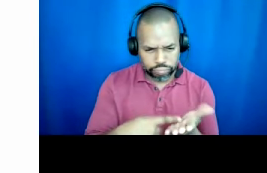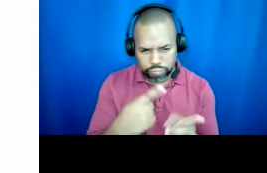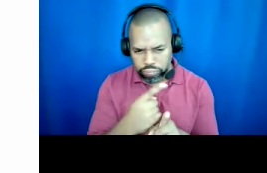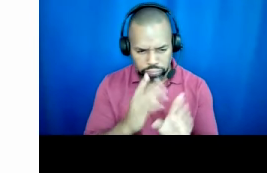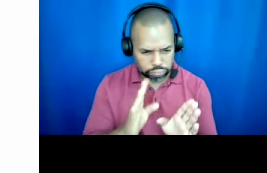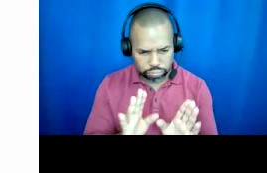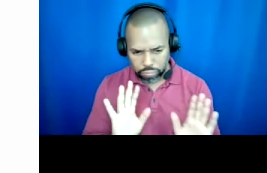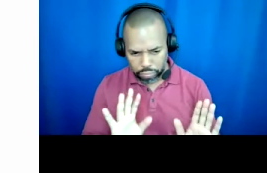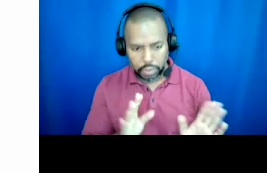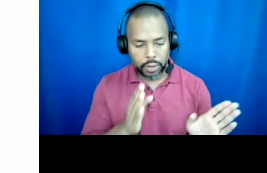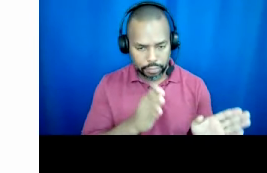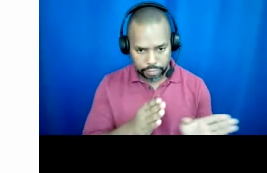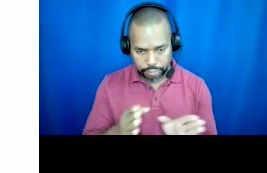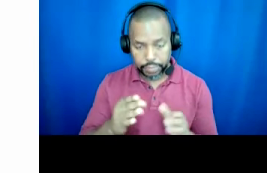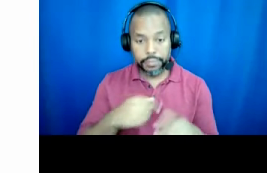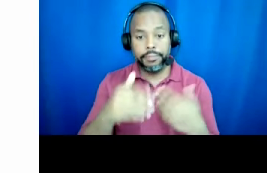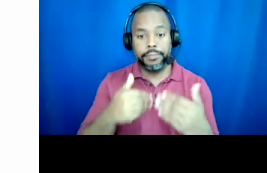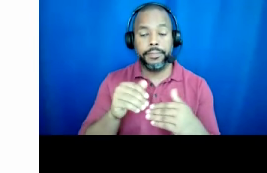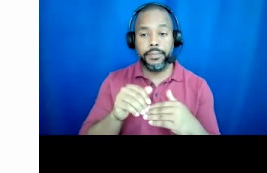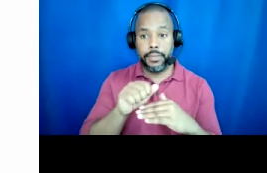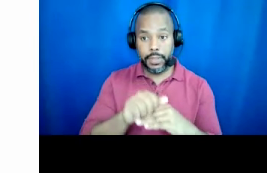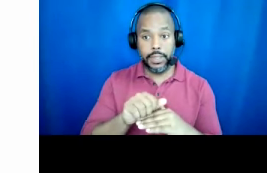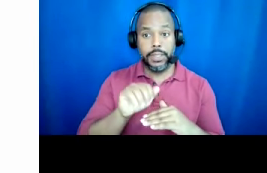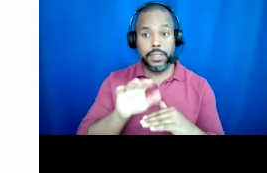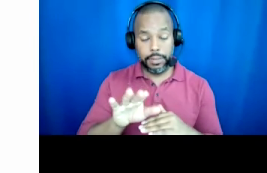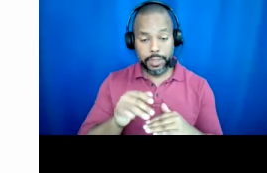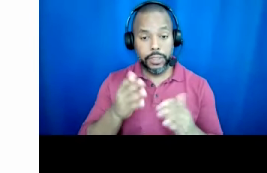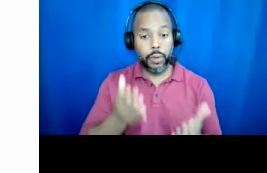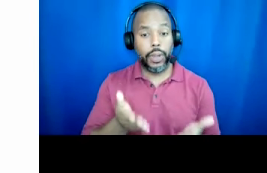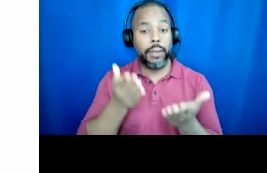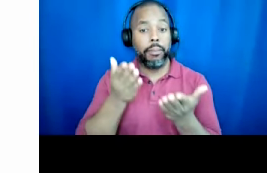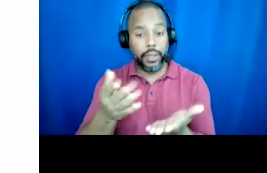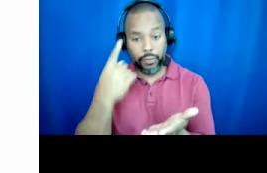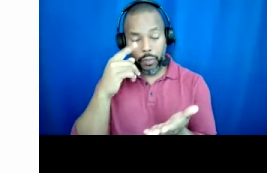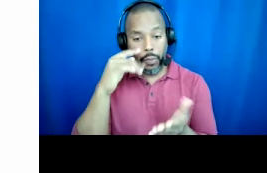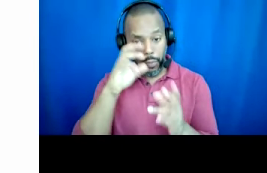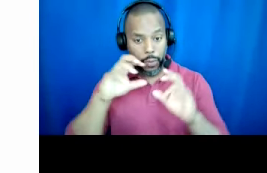Submissions are then recommended to the president of Fresno City College.